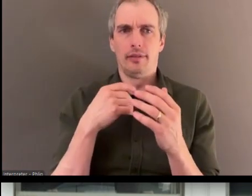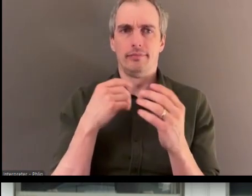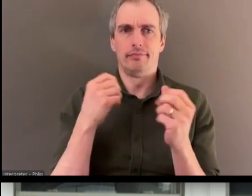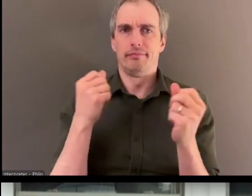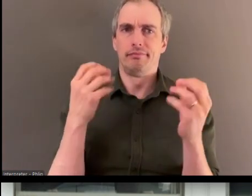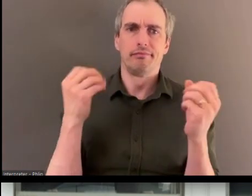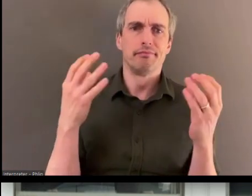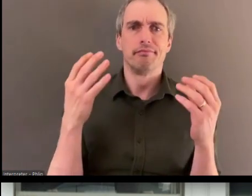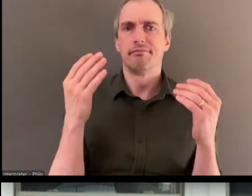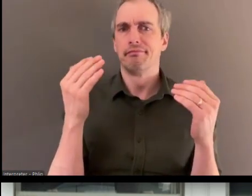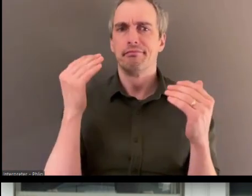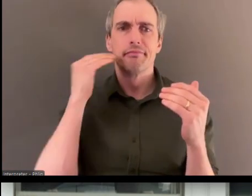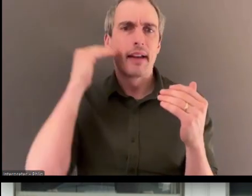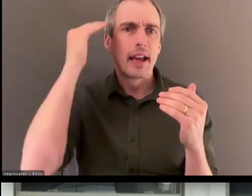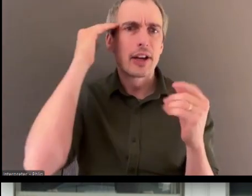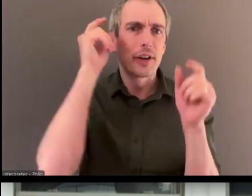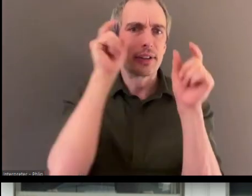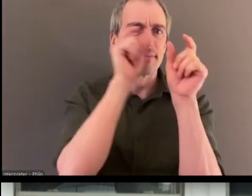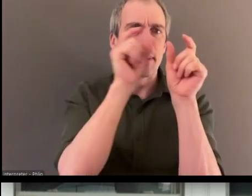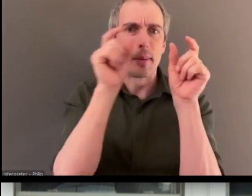It's a nightmare when it comes to accessibility.